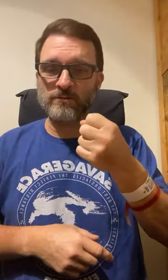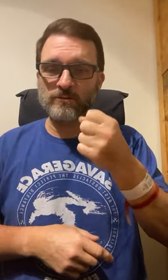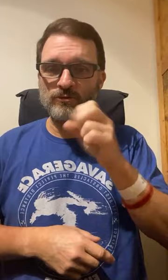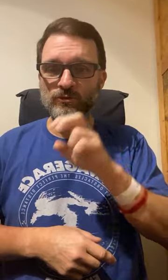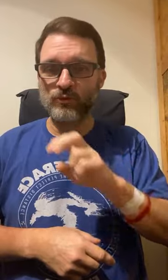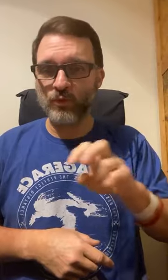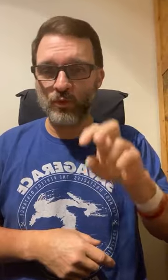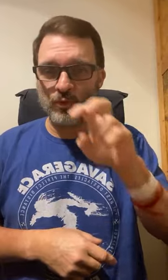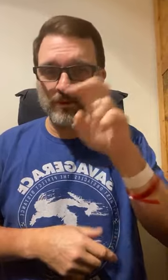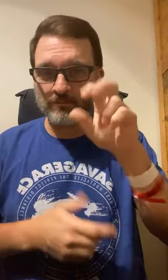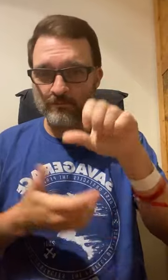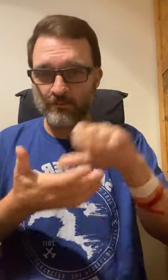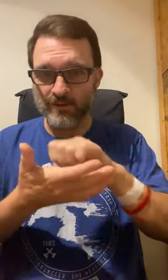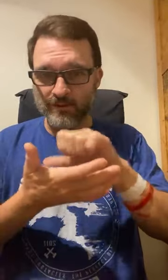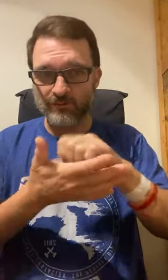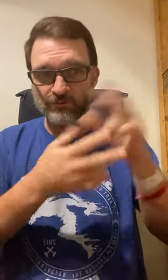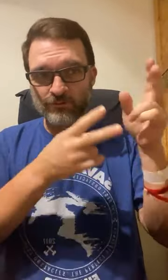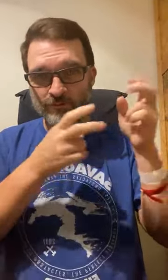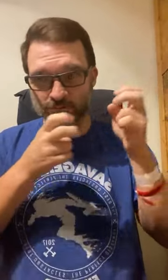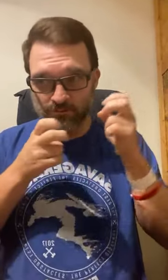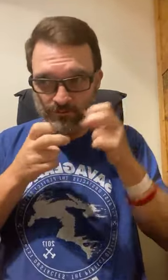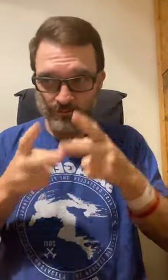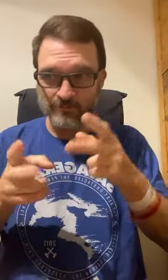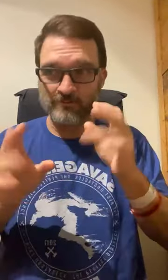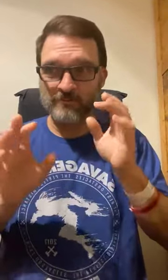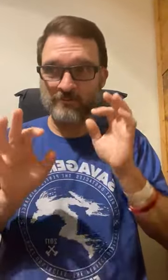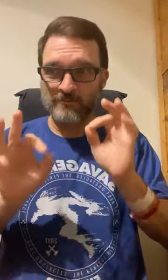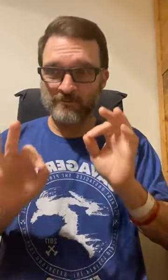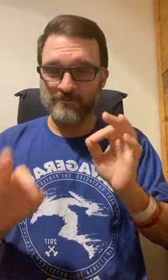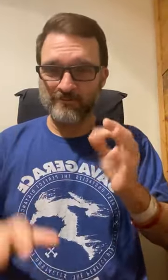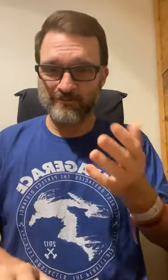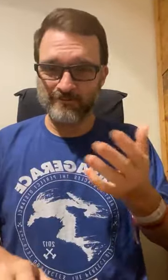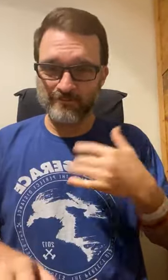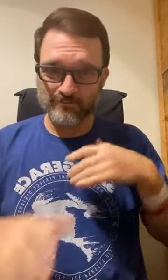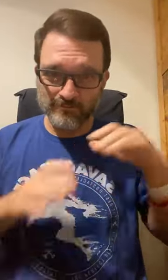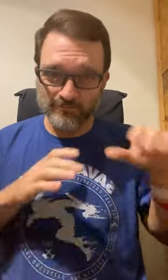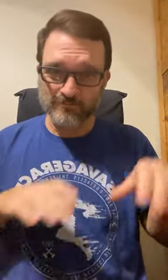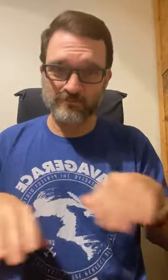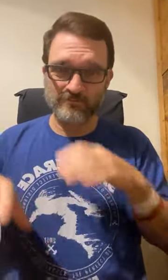Ron's Journey Page and make sure everything was ok.